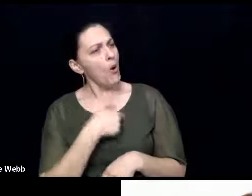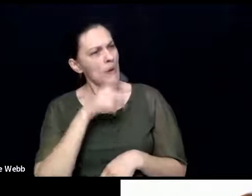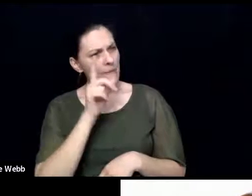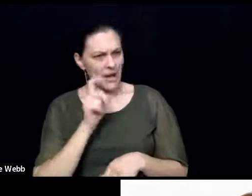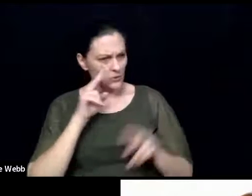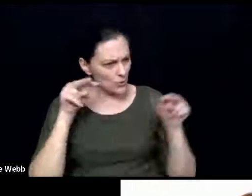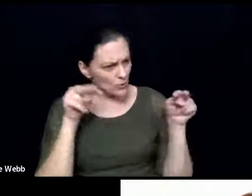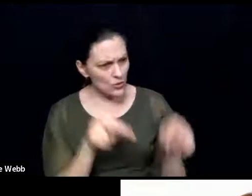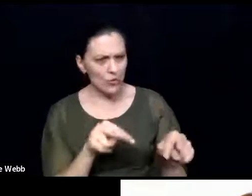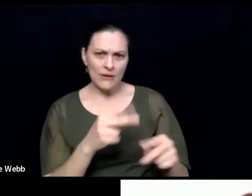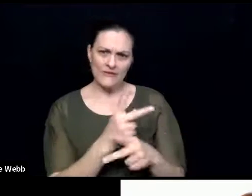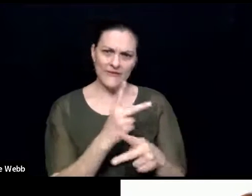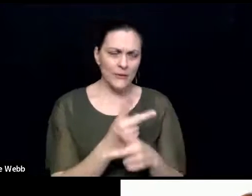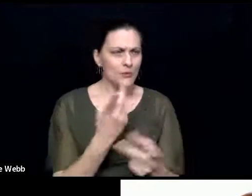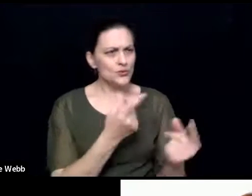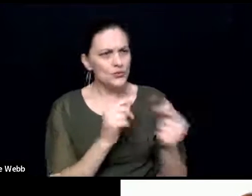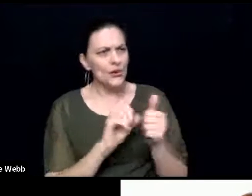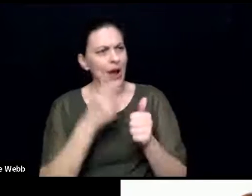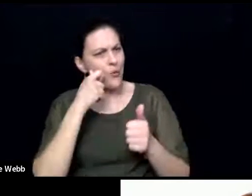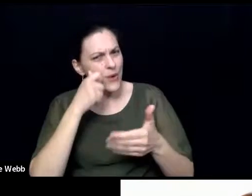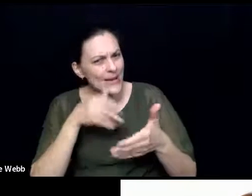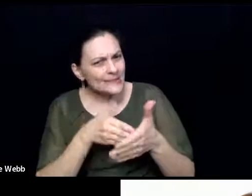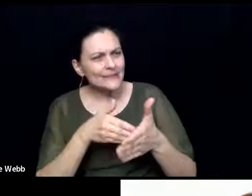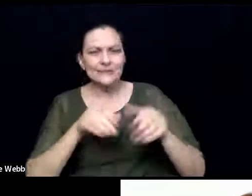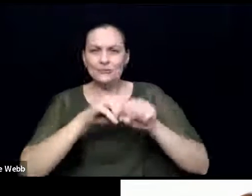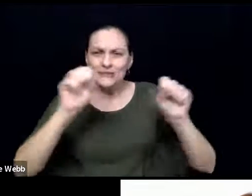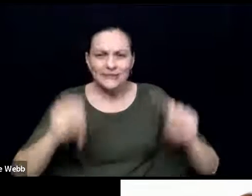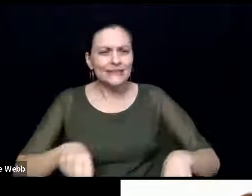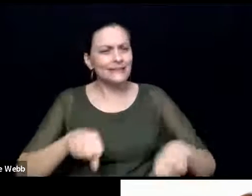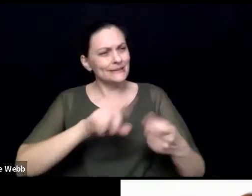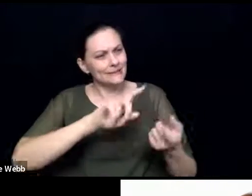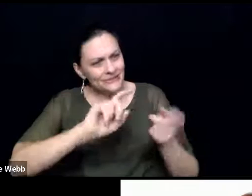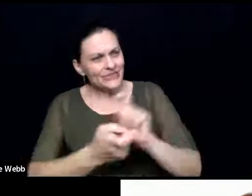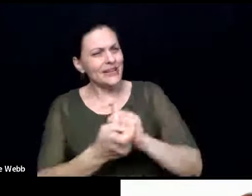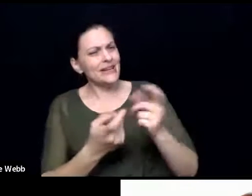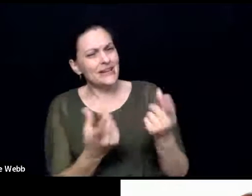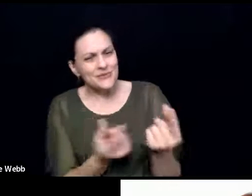I used to point out Intel is being one of the companies that put their money where their mouth